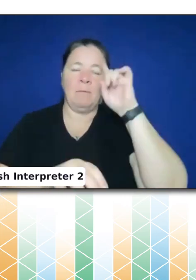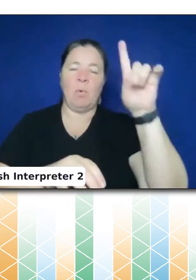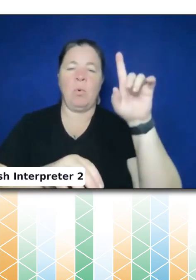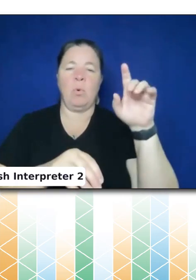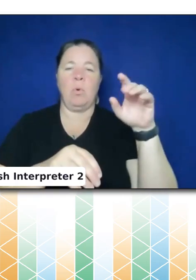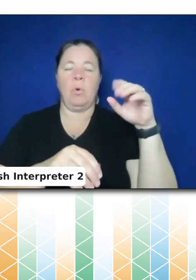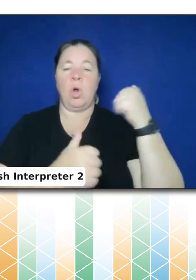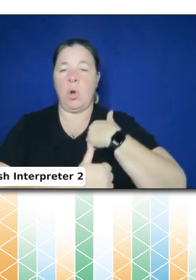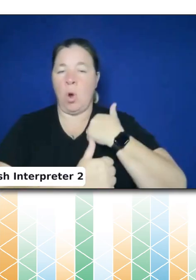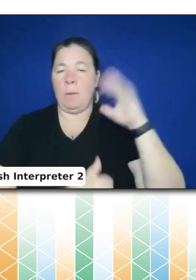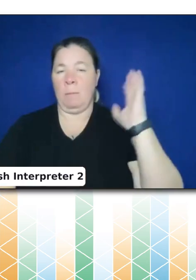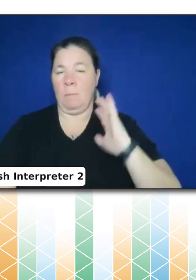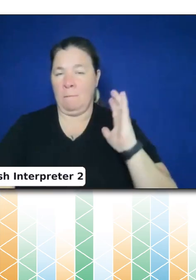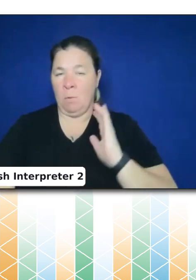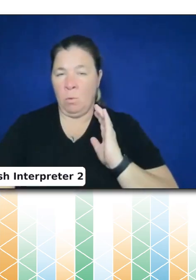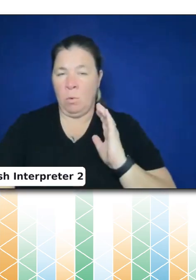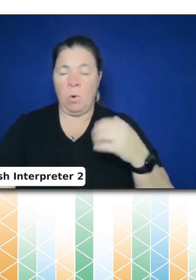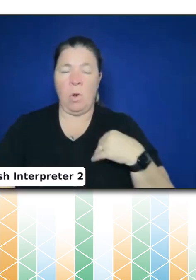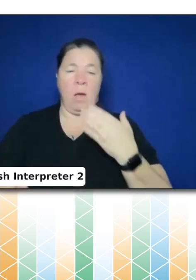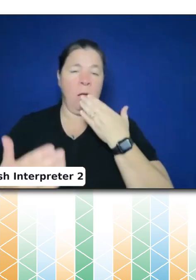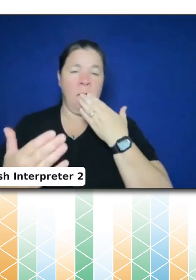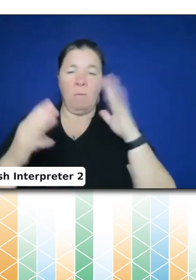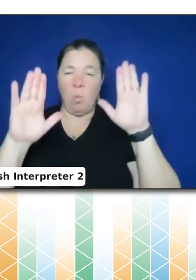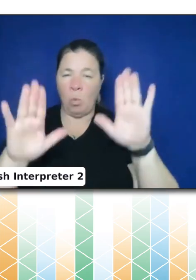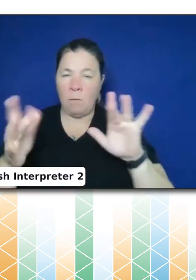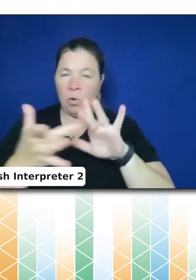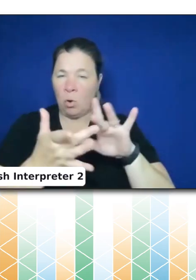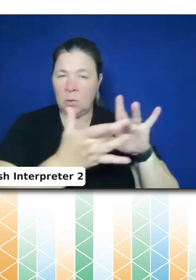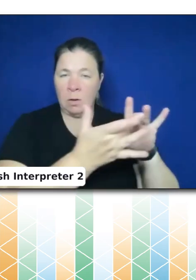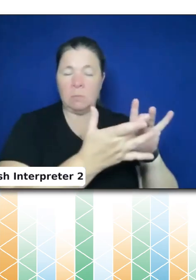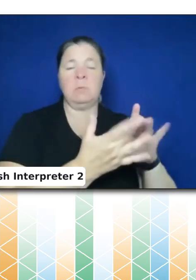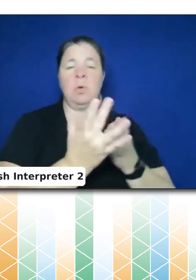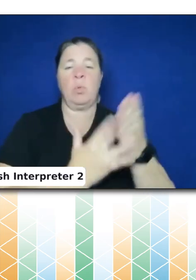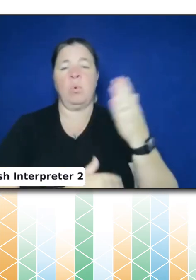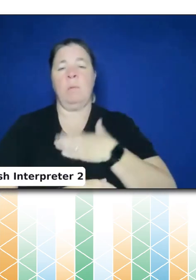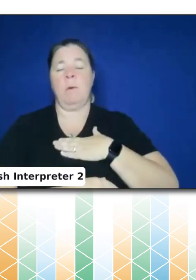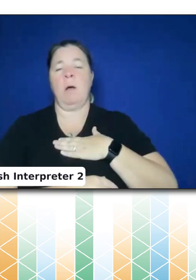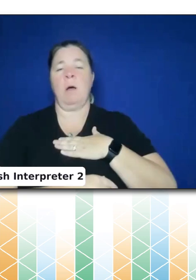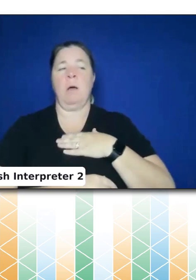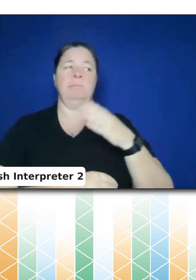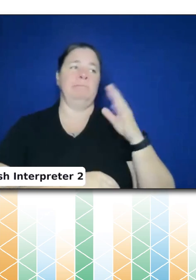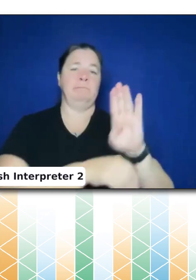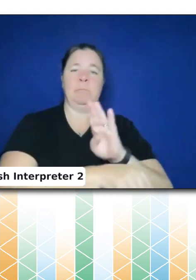I have all of these great contacts through the, um, my entrepreneurial side.